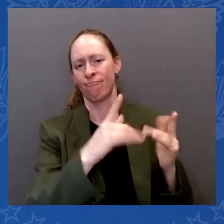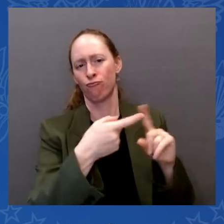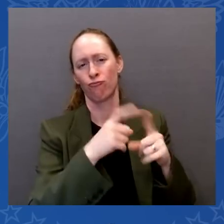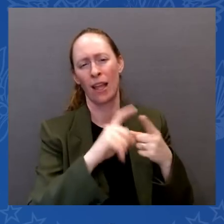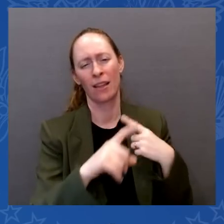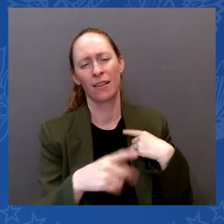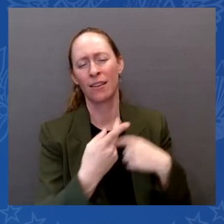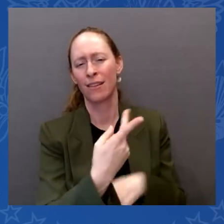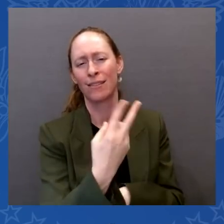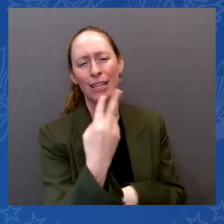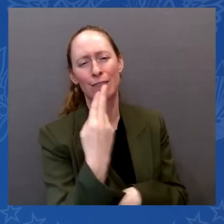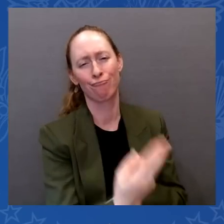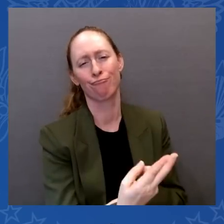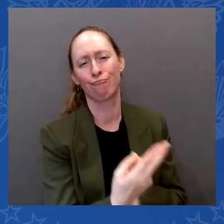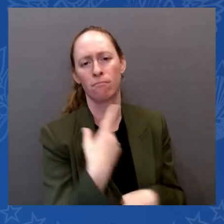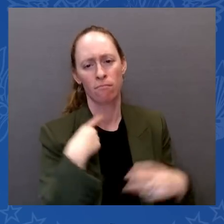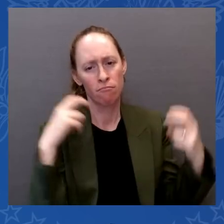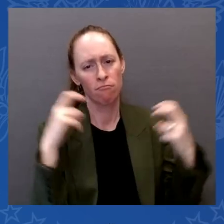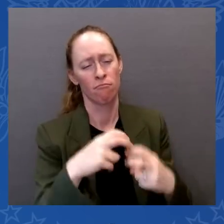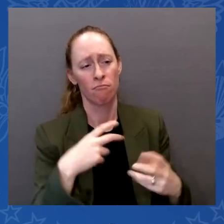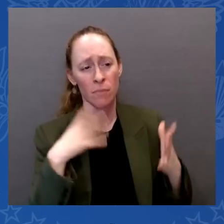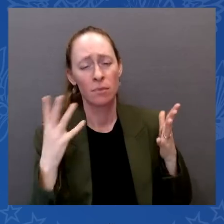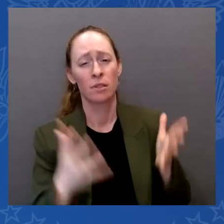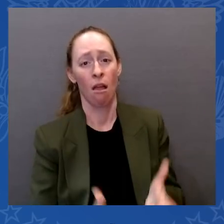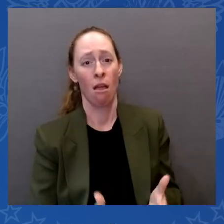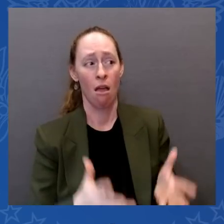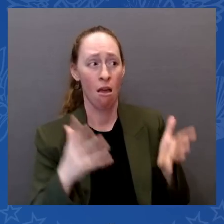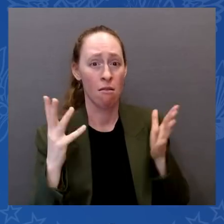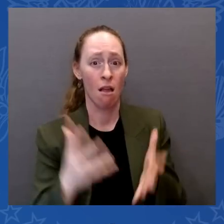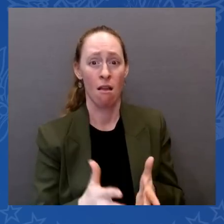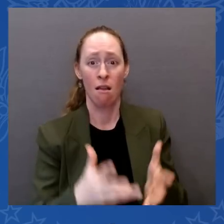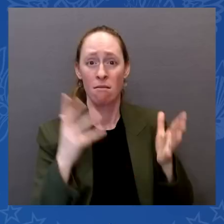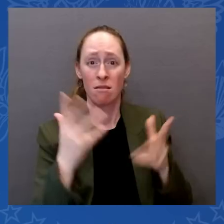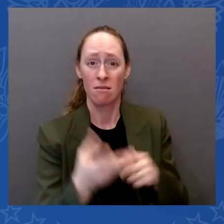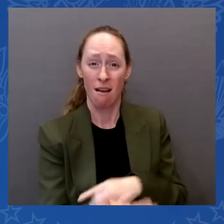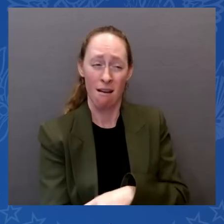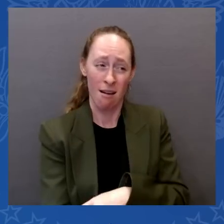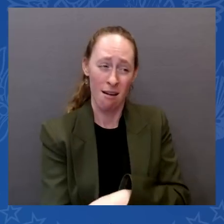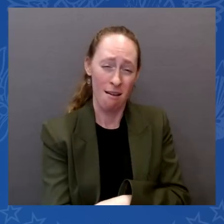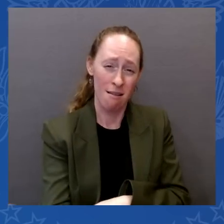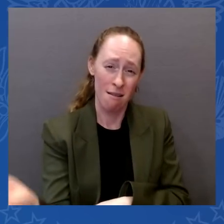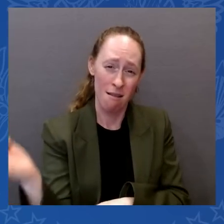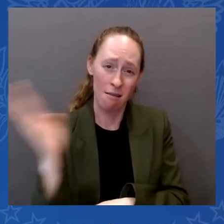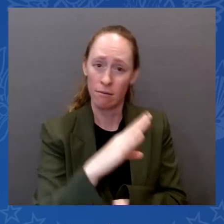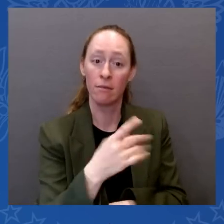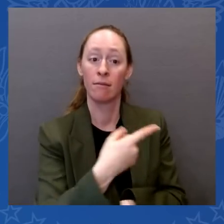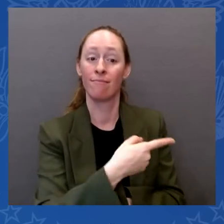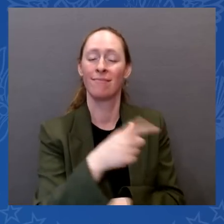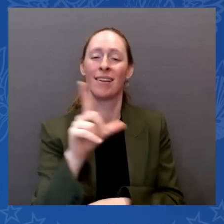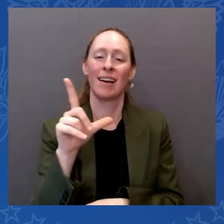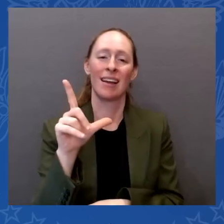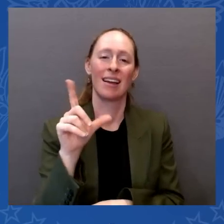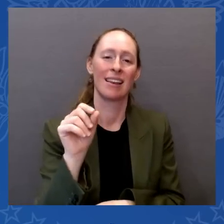And Lonnie became convinced -- was convinced -- not by me, but convinced by circumstance --